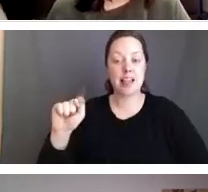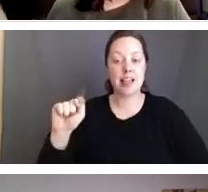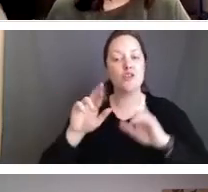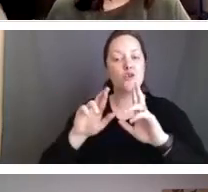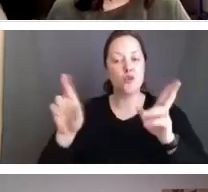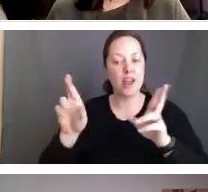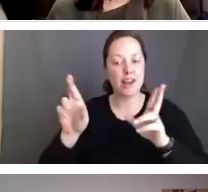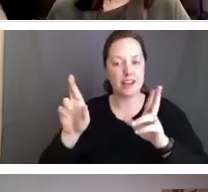the page.